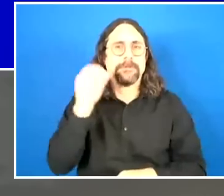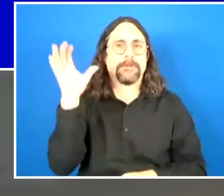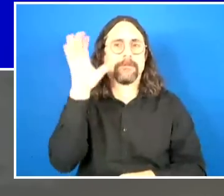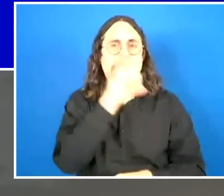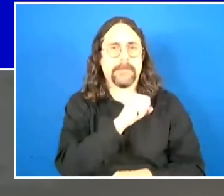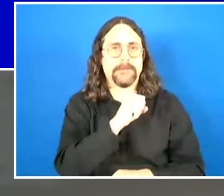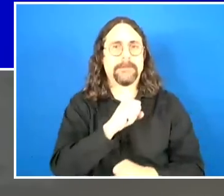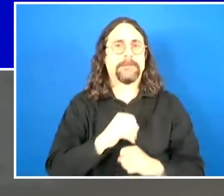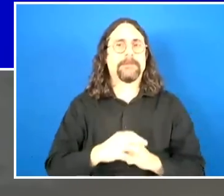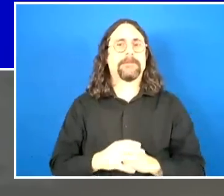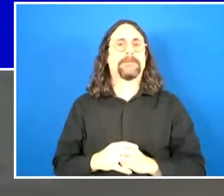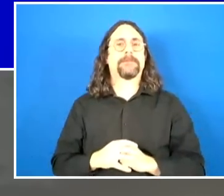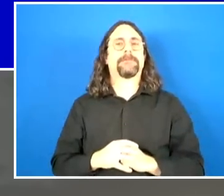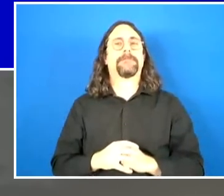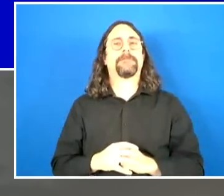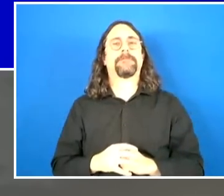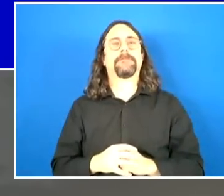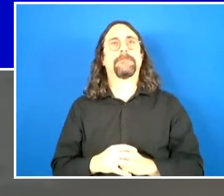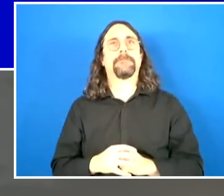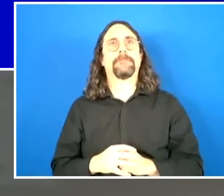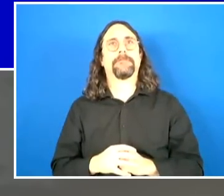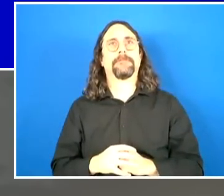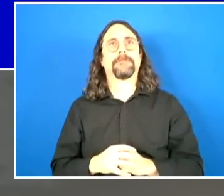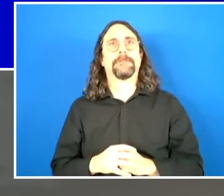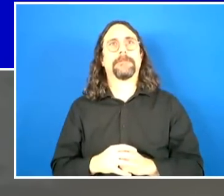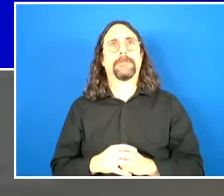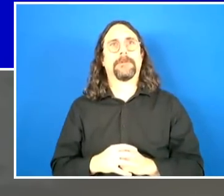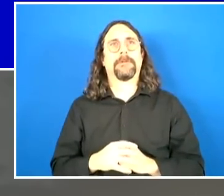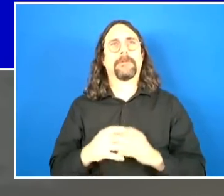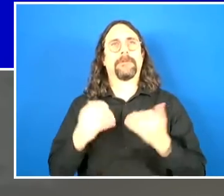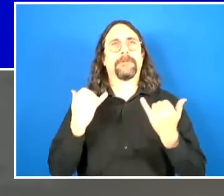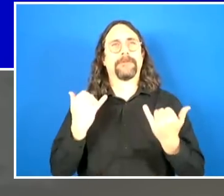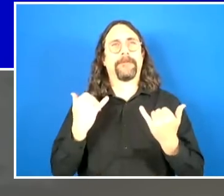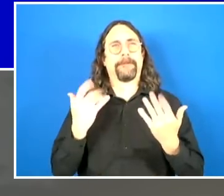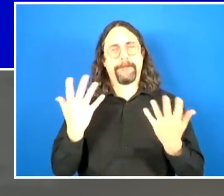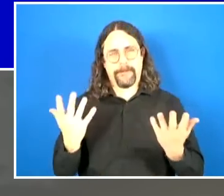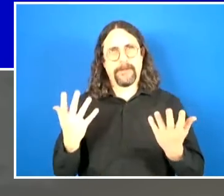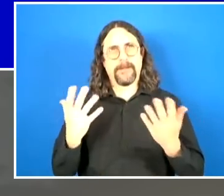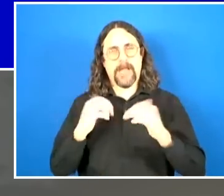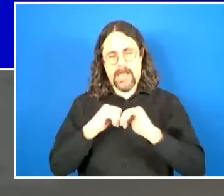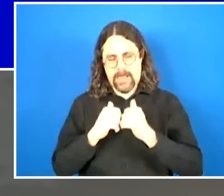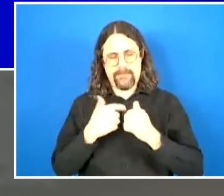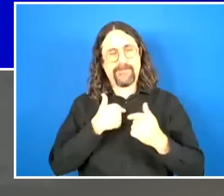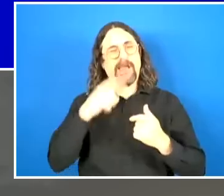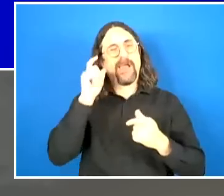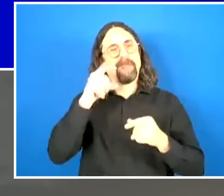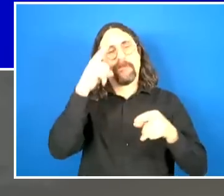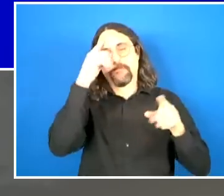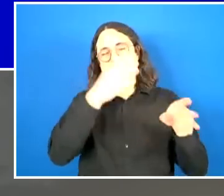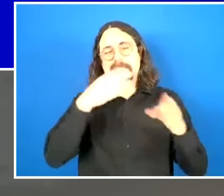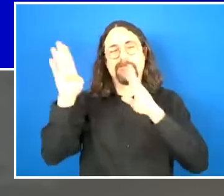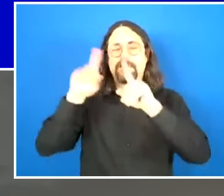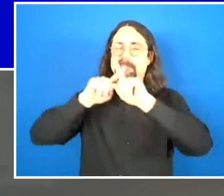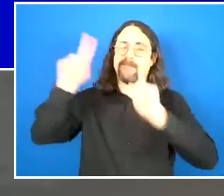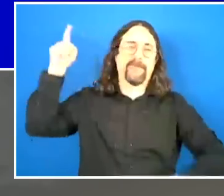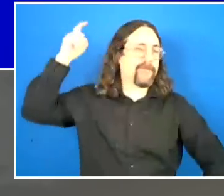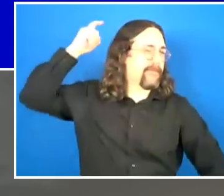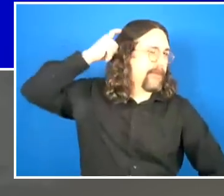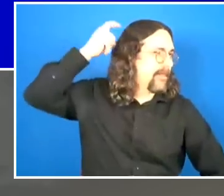DON'TVE HA TO SEE THE SAME BOUNRDAIES WE OFNTE DID TINHE PAST. WE'RE GOING TO HELP STUDENTS ALL HET WAY THROUGH THE SPRING,